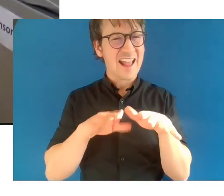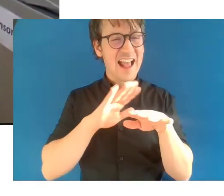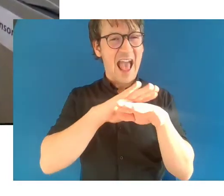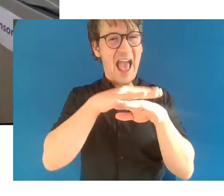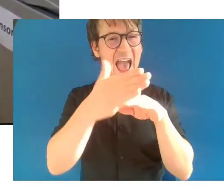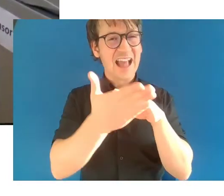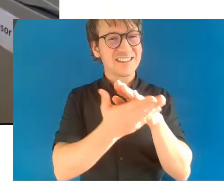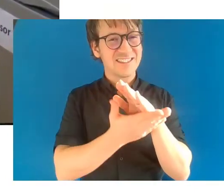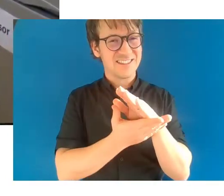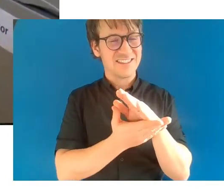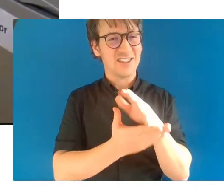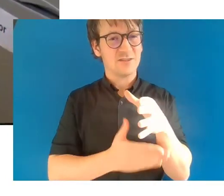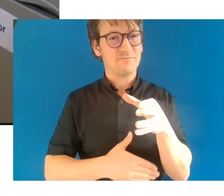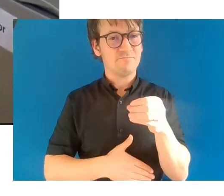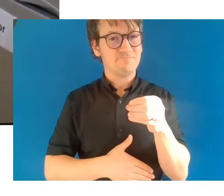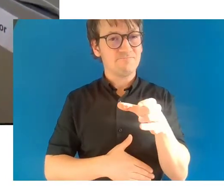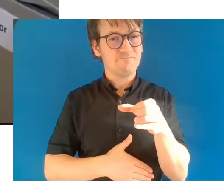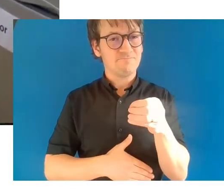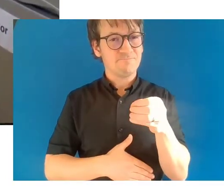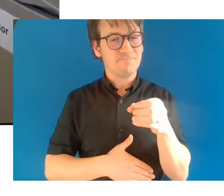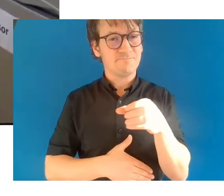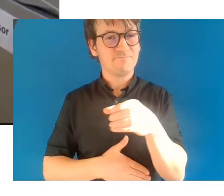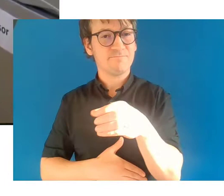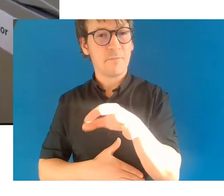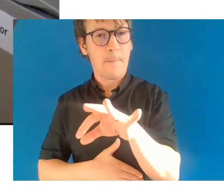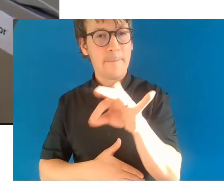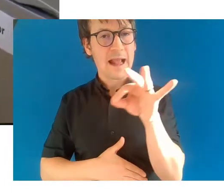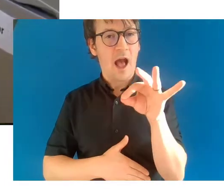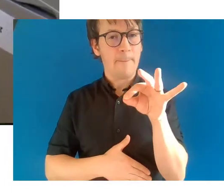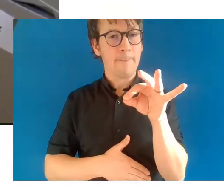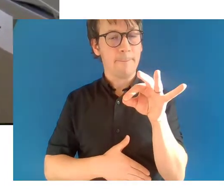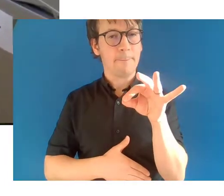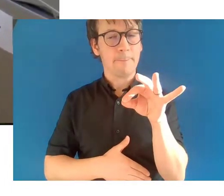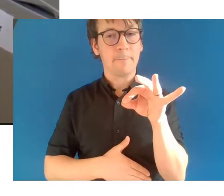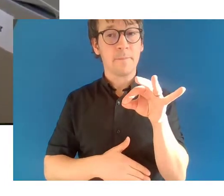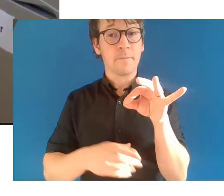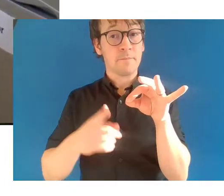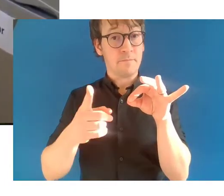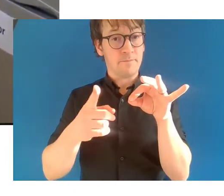It looks like a hand so that it can grasp and pick up things.